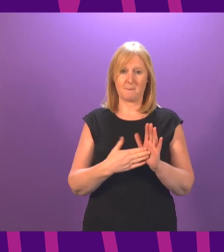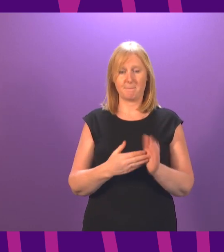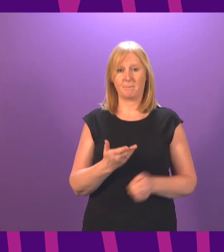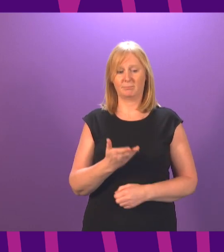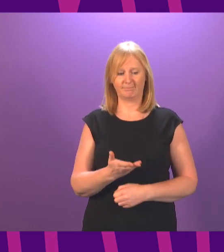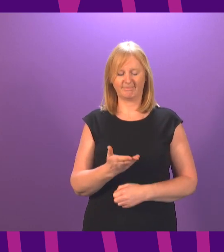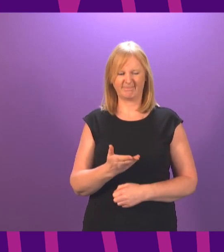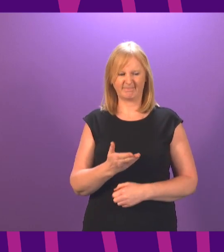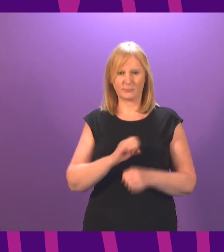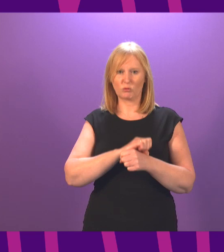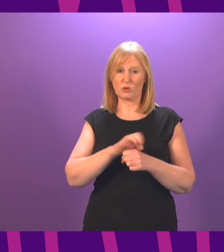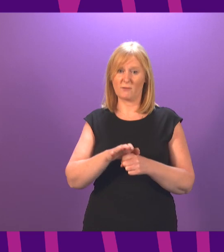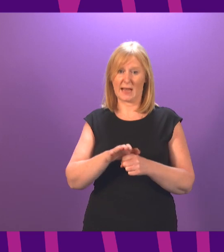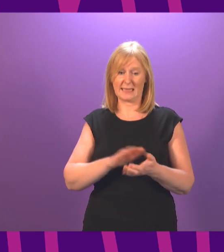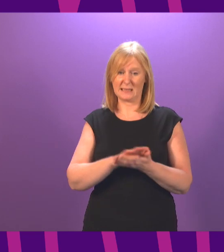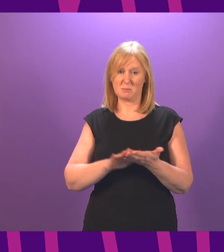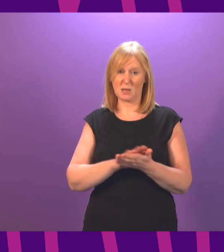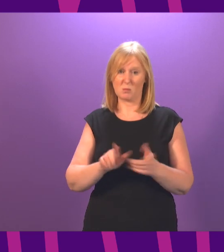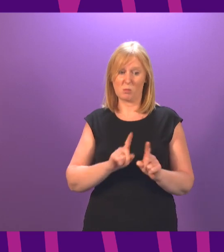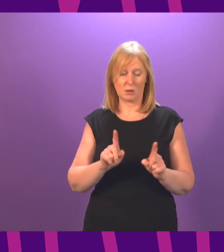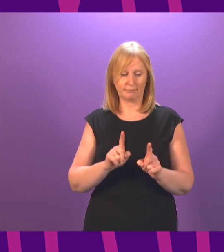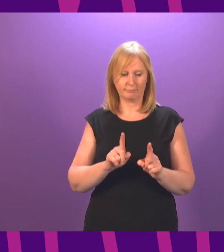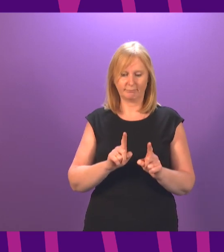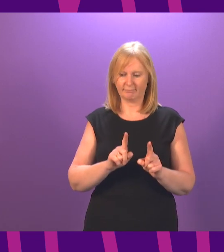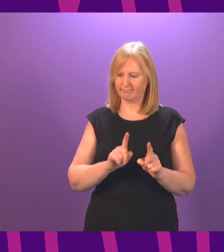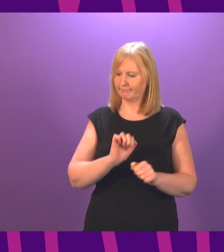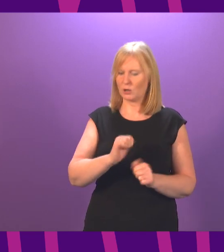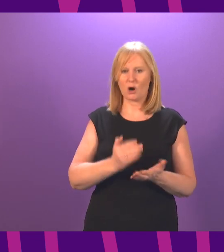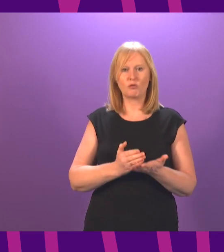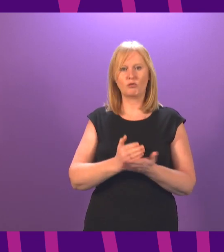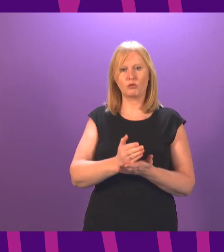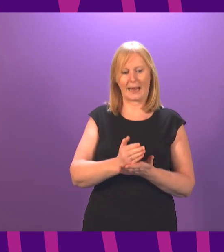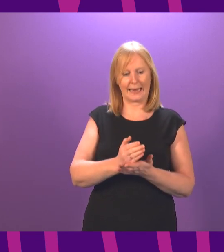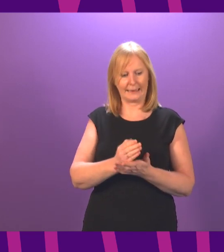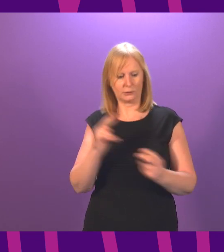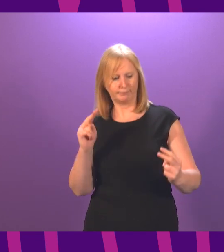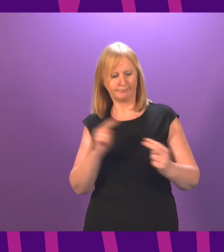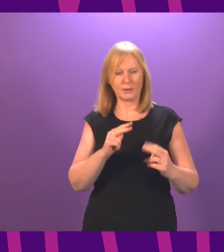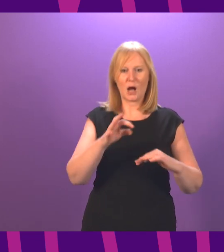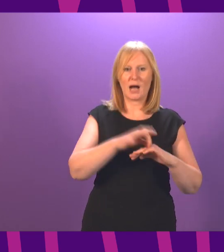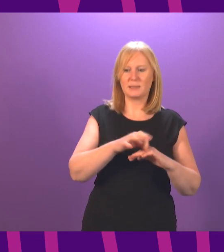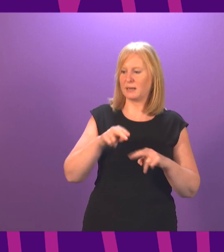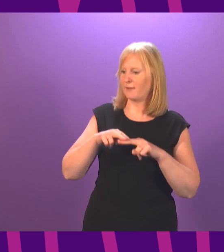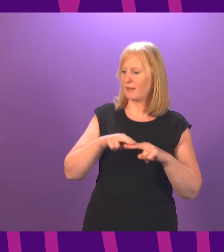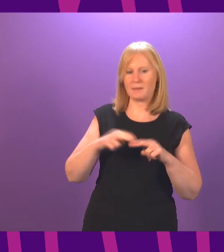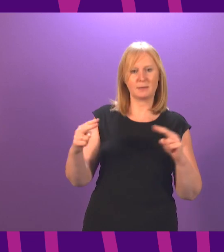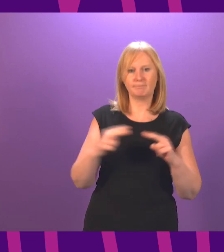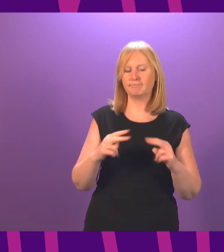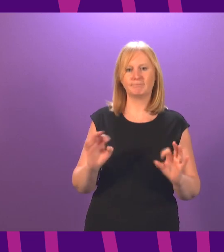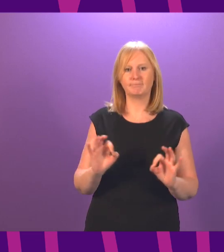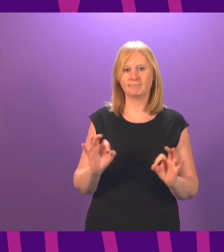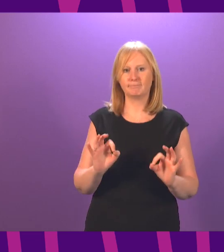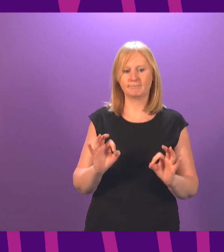Covid has meant that she has lost the right to see her husband and family, to practise